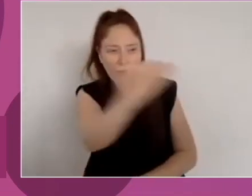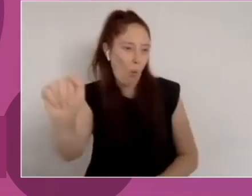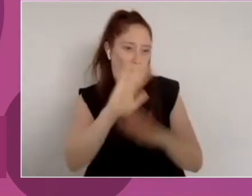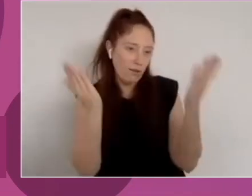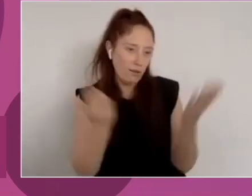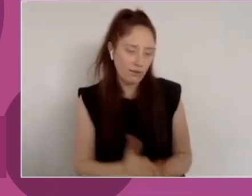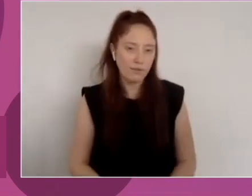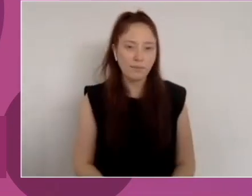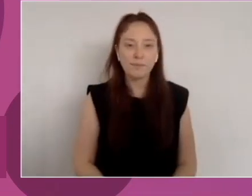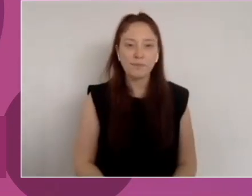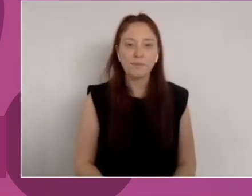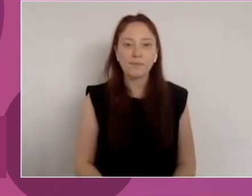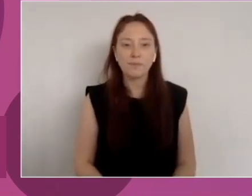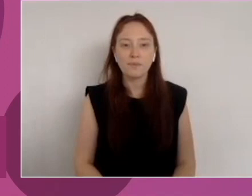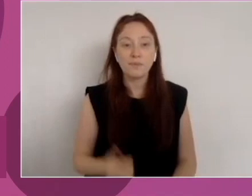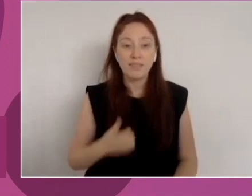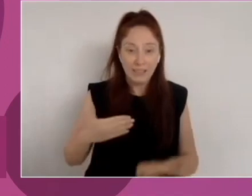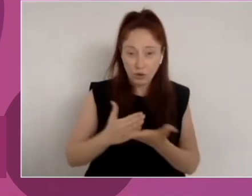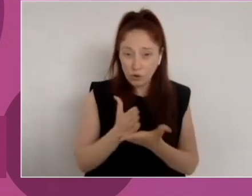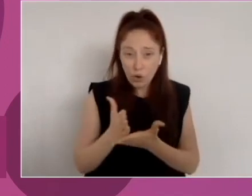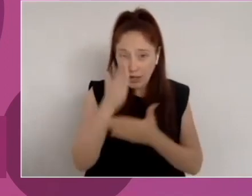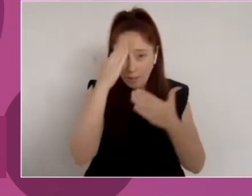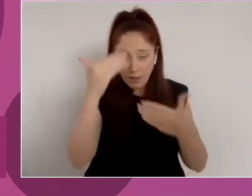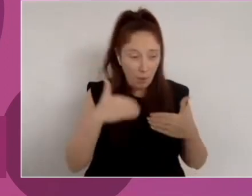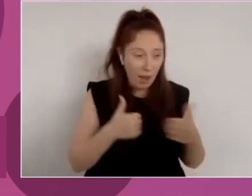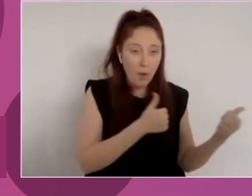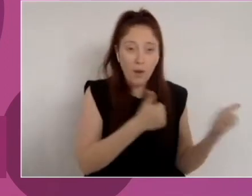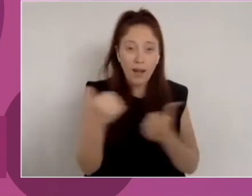This journey of mental health and wellbeing, this journey of a whole of governments approach